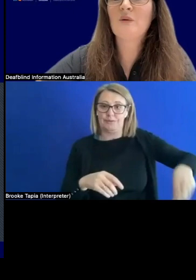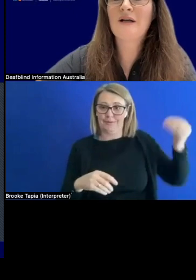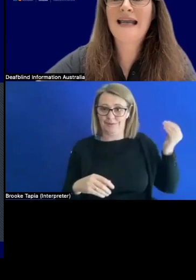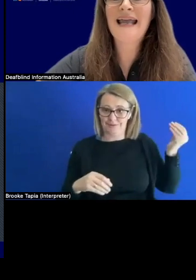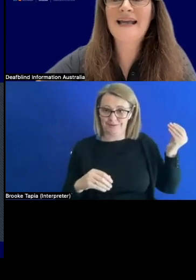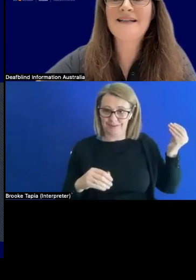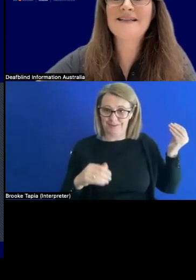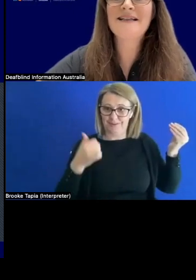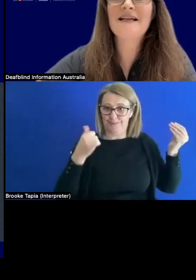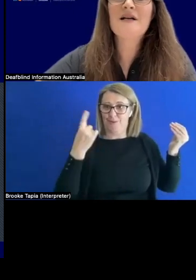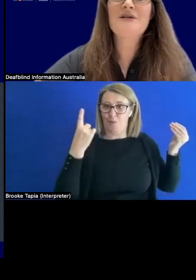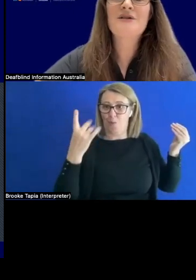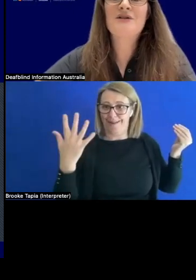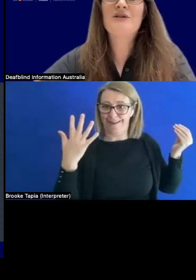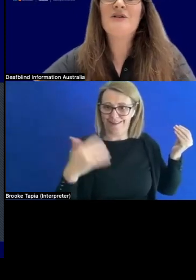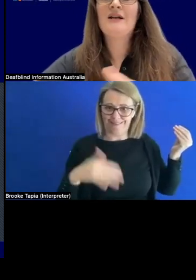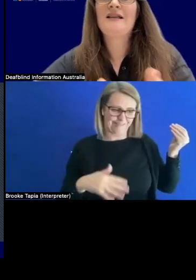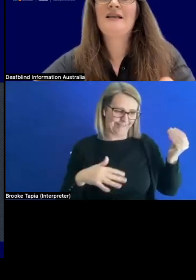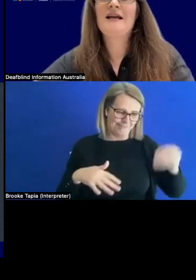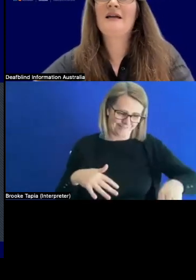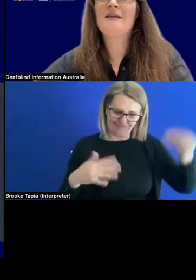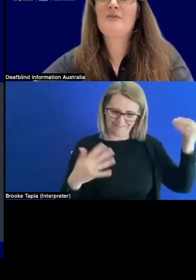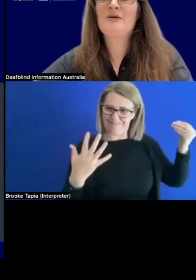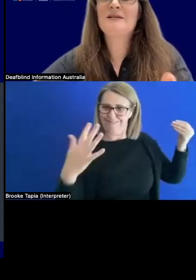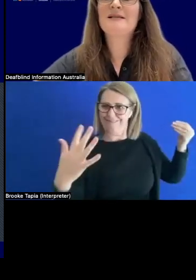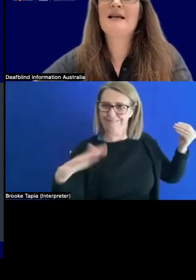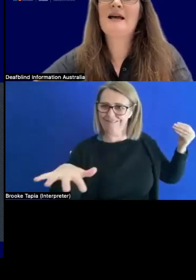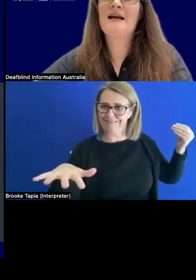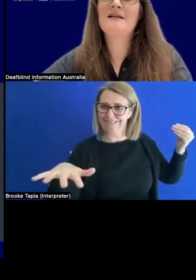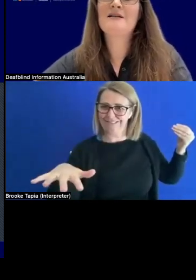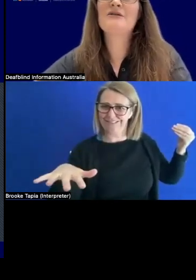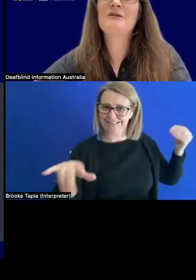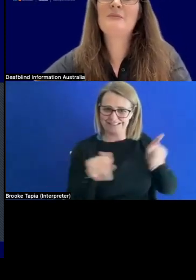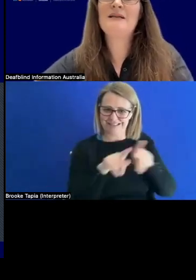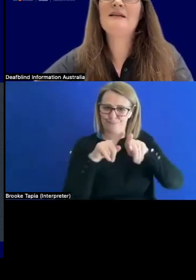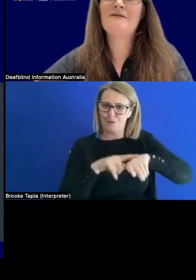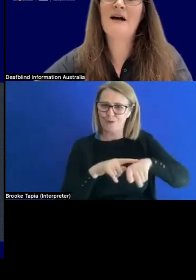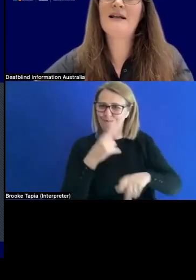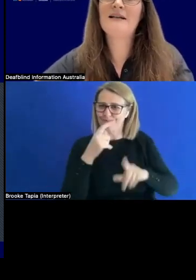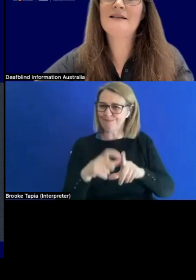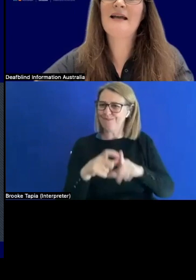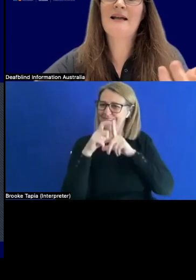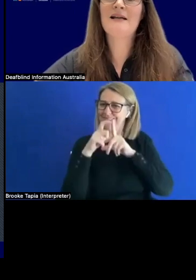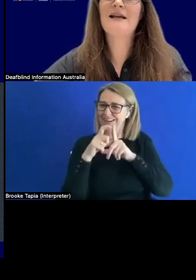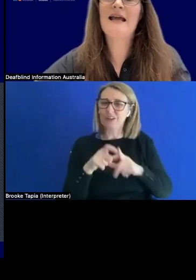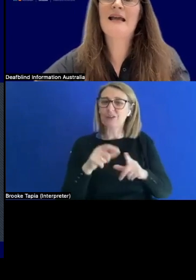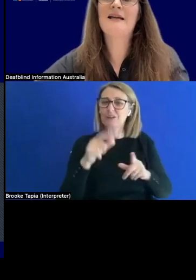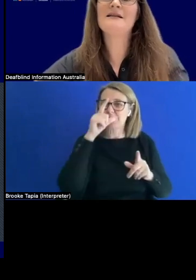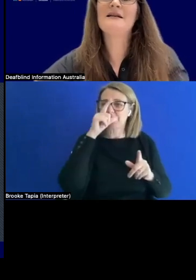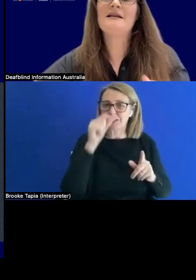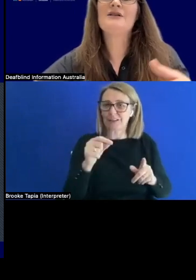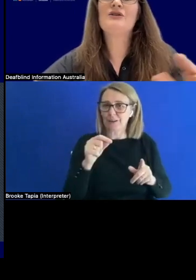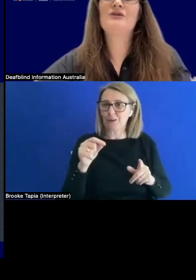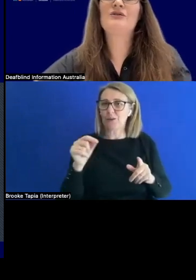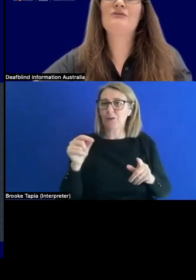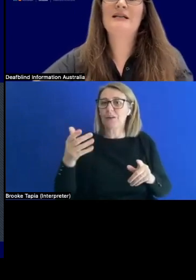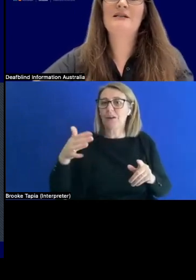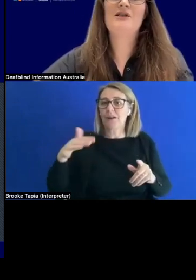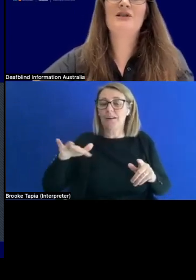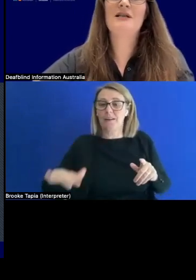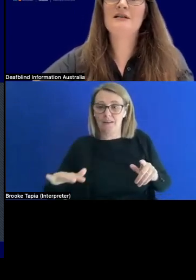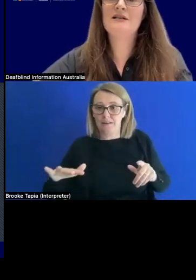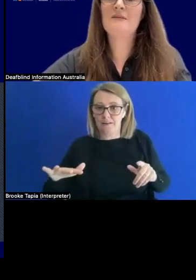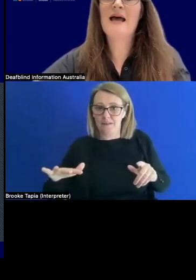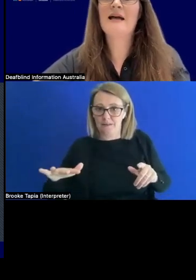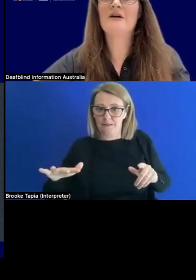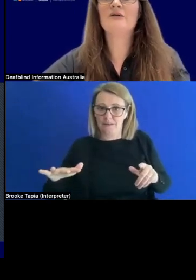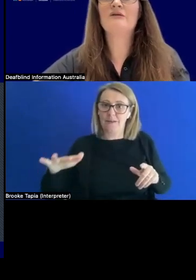one hand. So, the other person’s hand could be invited hand under hand to reach into the bag or